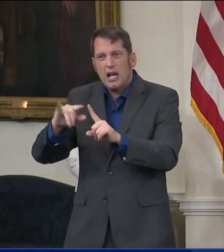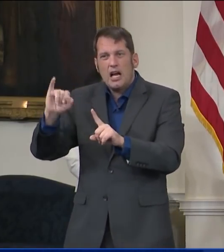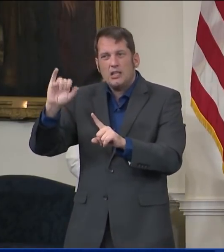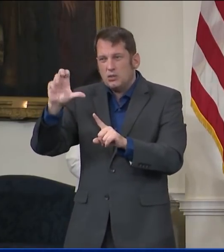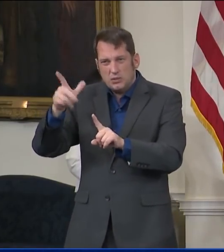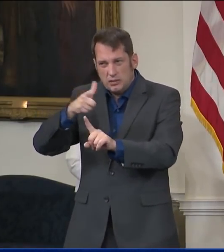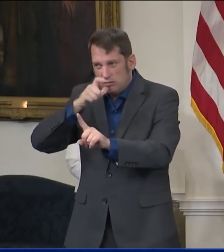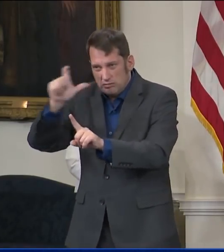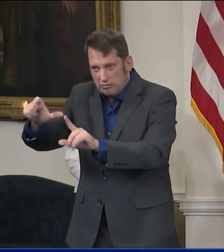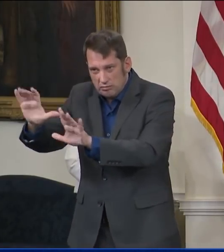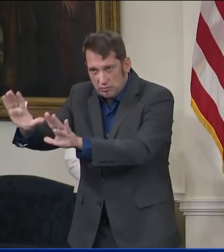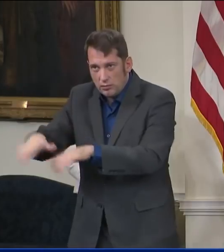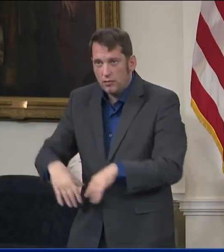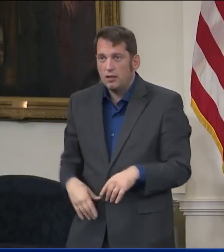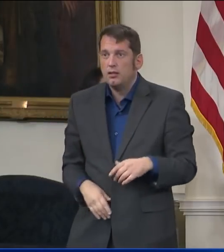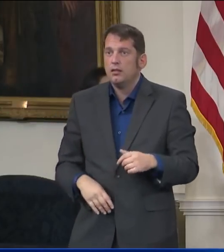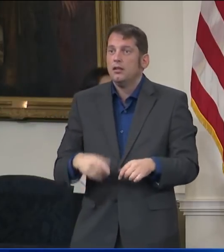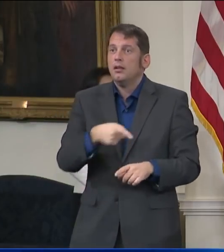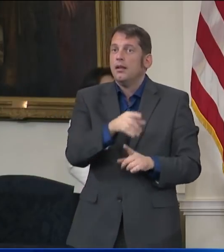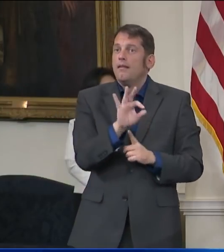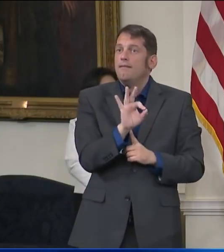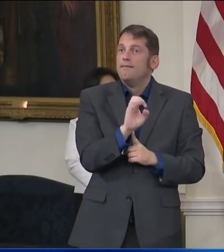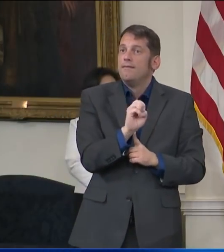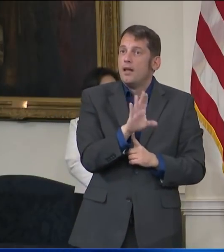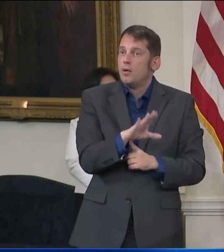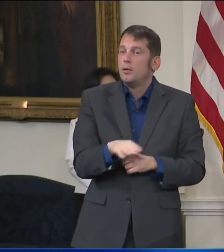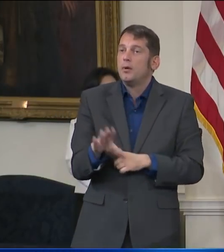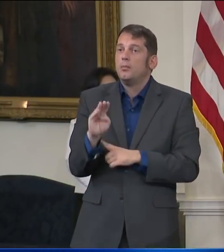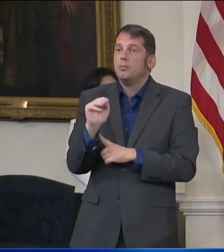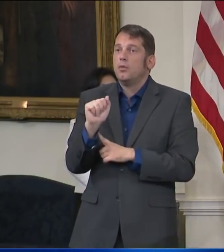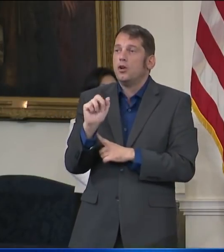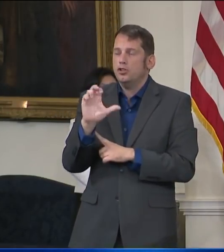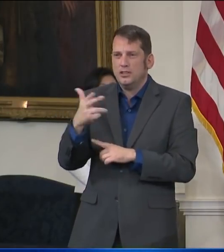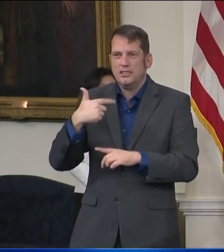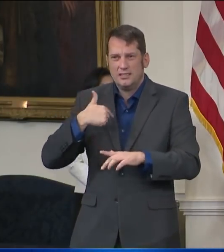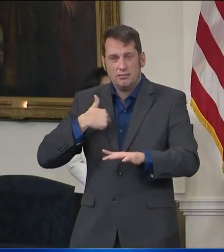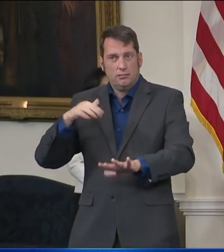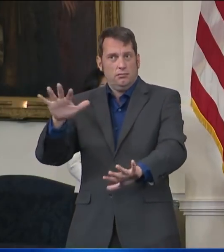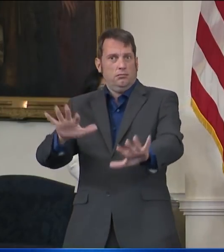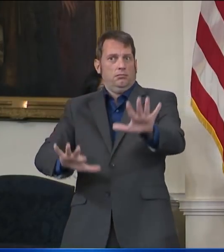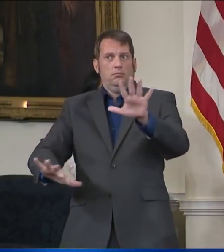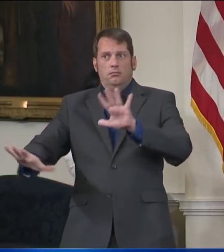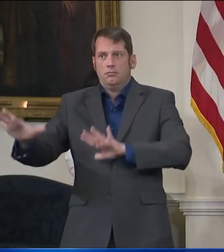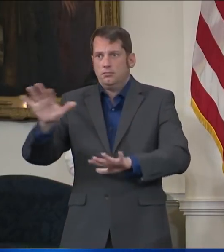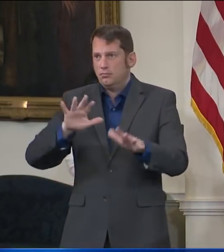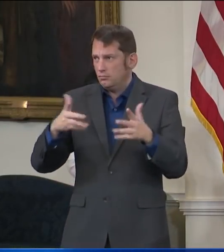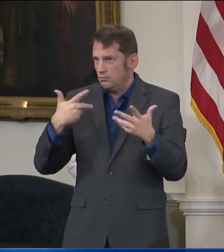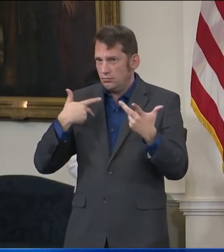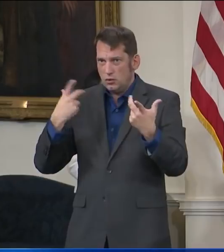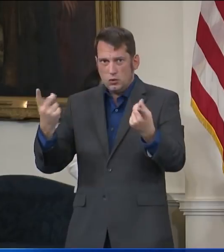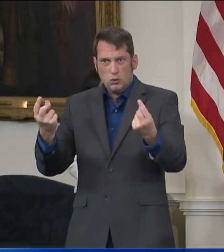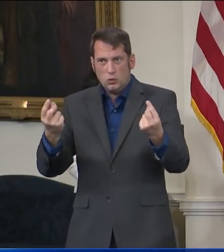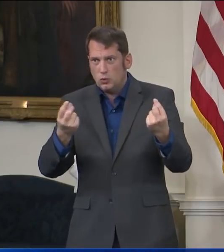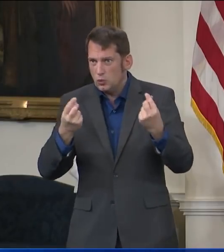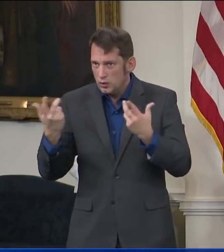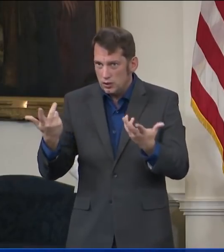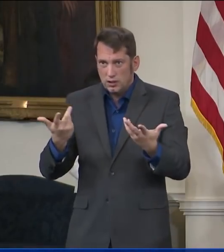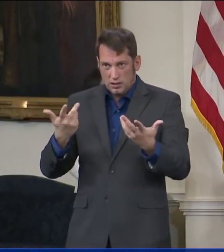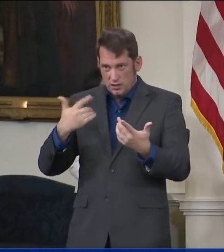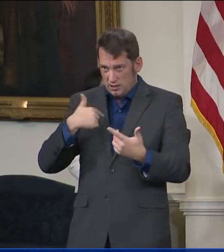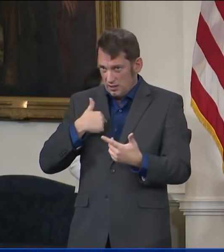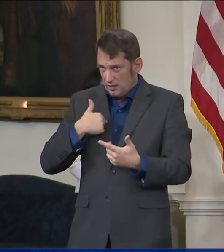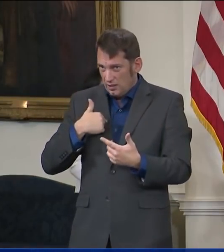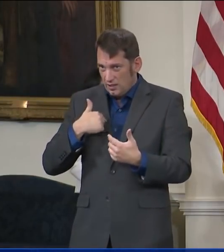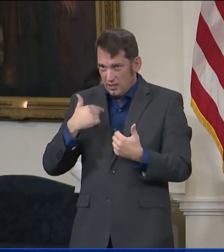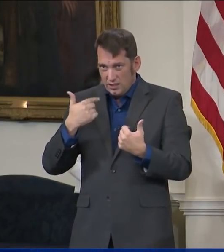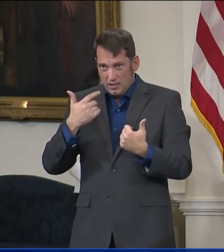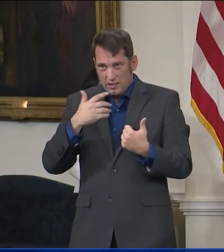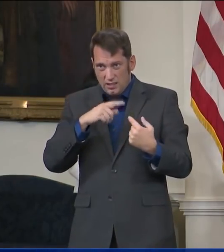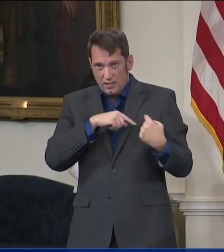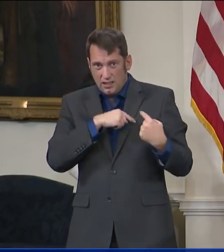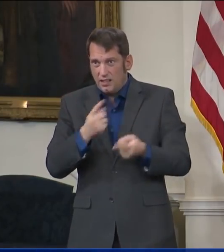NO, DON’T FORGET BACK IN FEBRUARY AND MARCH WHEN WE WERE FIRST BEGINNING THIS NOBODY KNEW ANYTHING ABOUT IT, AND WE HAD NO TESTING WE WERE ABLE TO DO 50 TESTS A DAY.